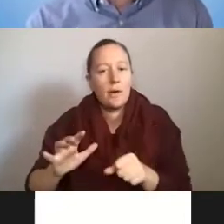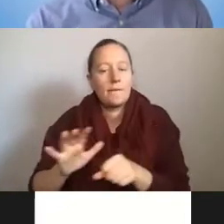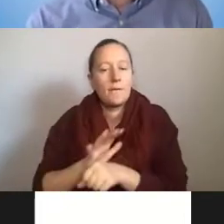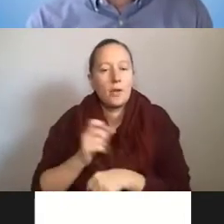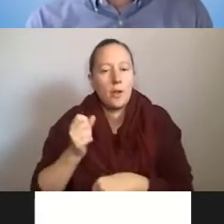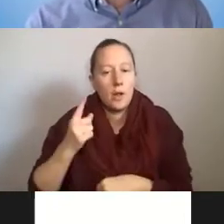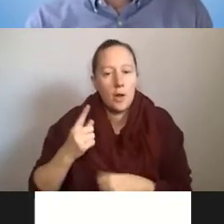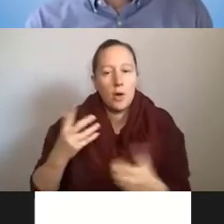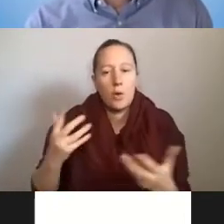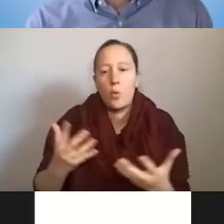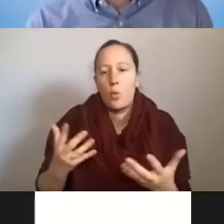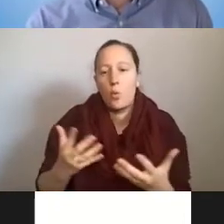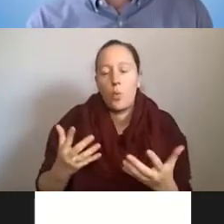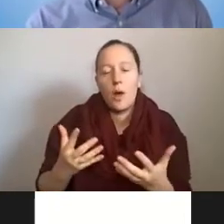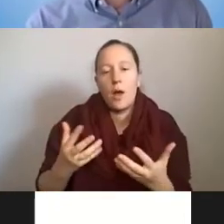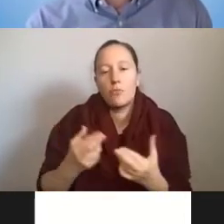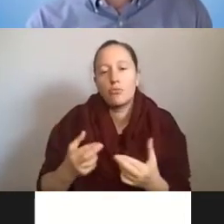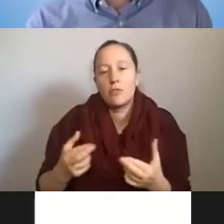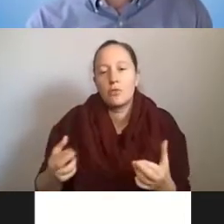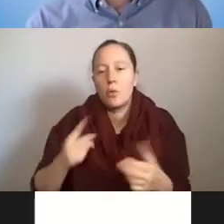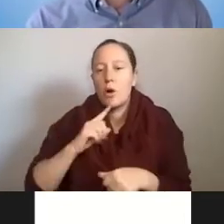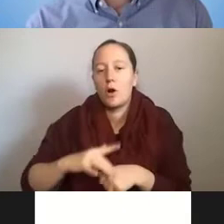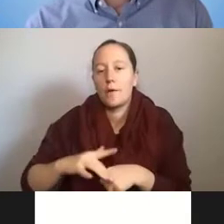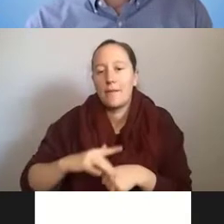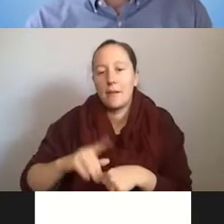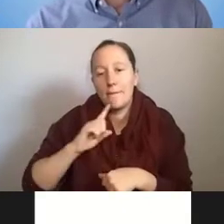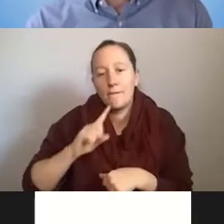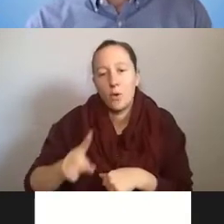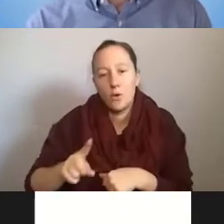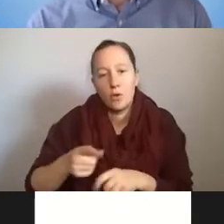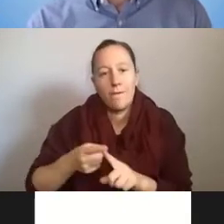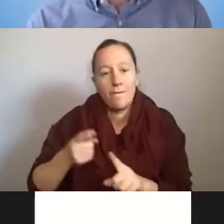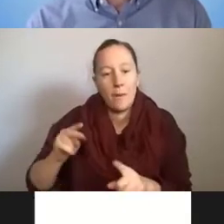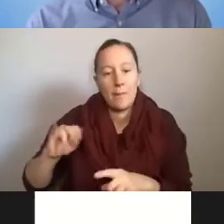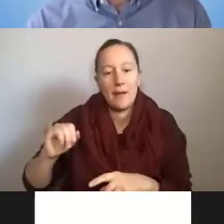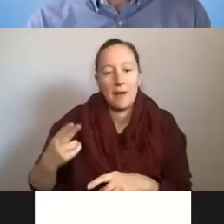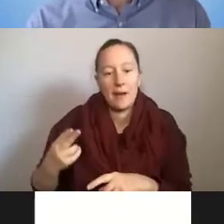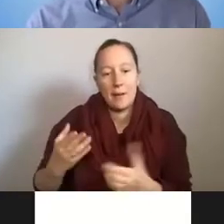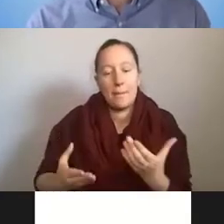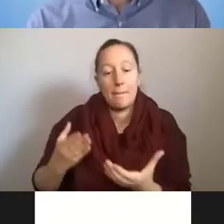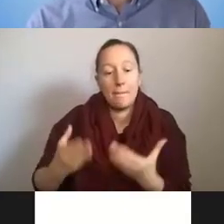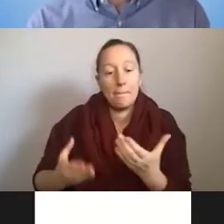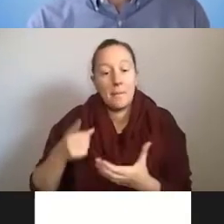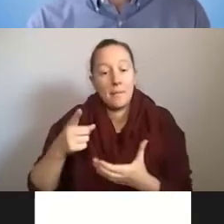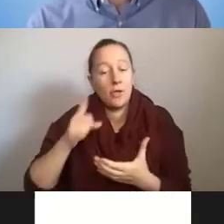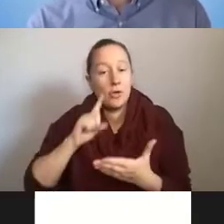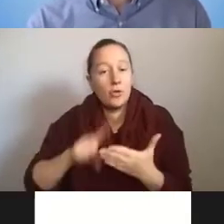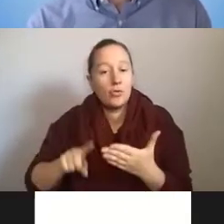what resources are available to you from NIH, or maybe you are a research administrator